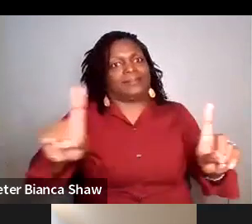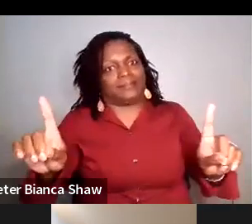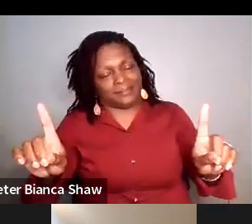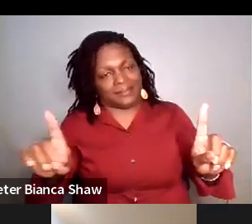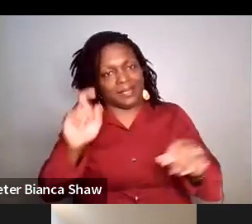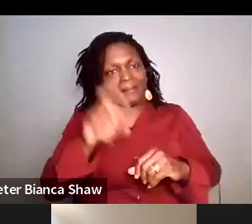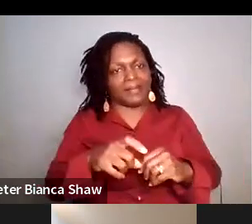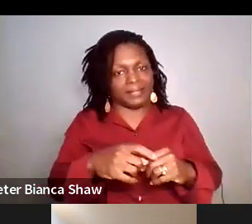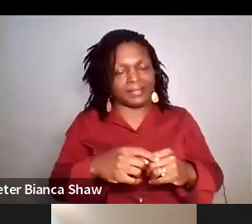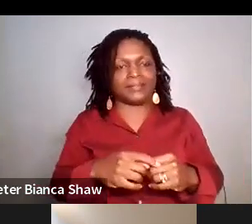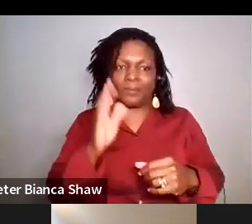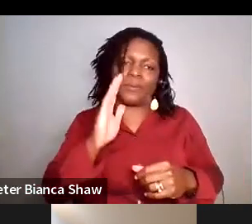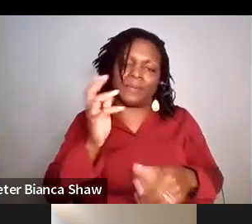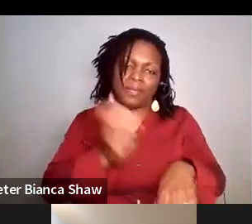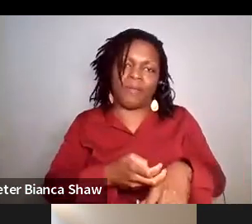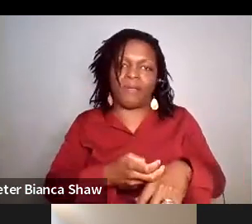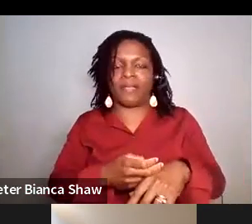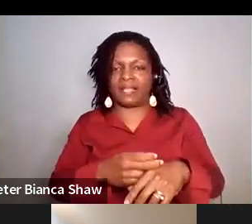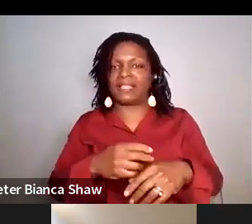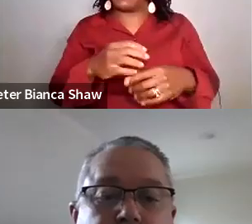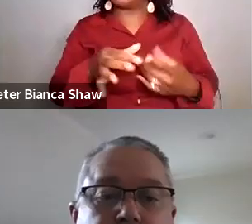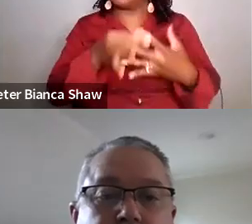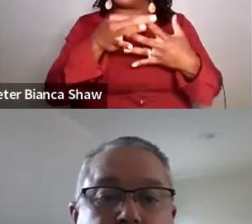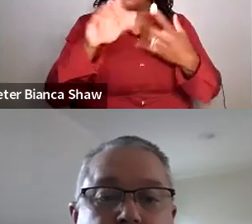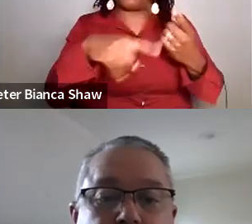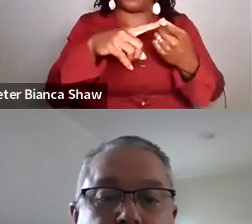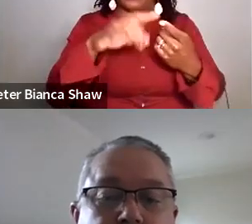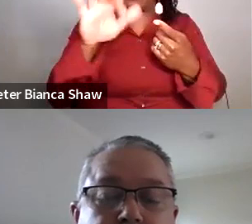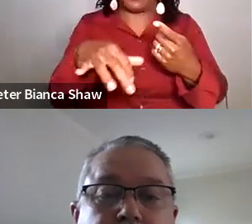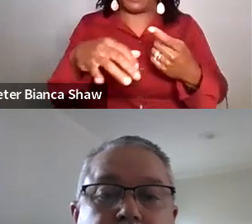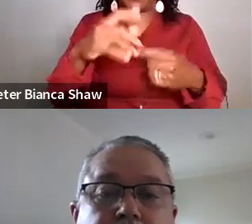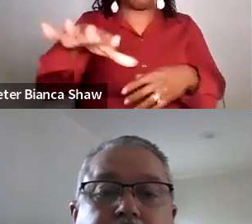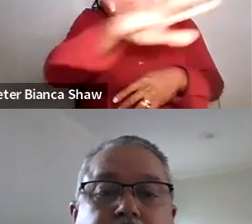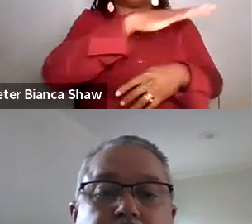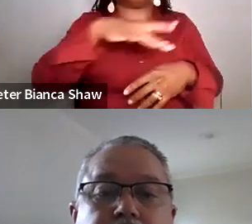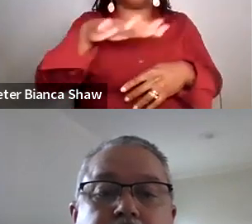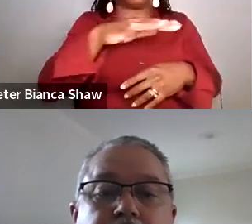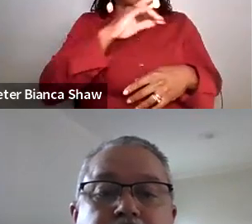Can you be hard, especially when there's lack of awareness about disability among your peers.